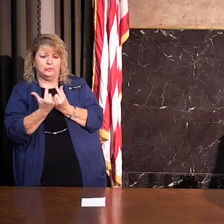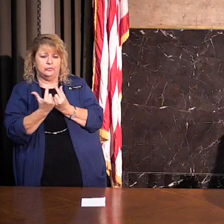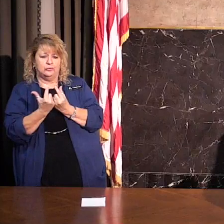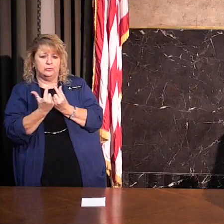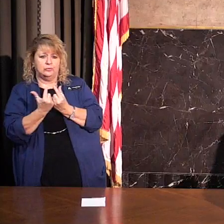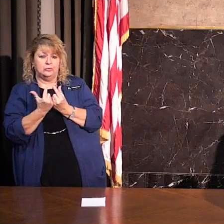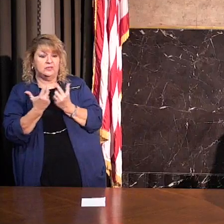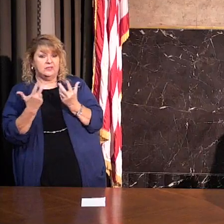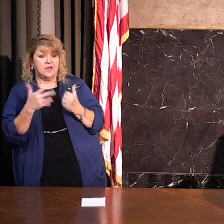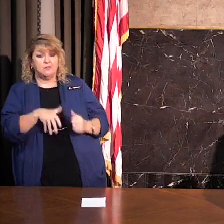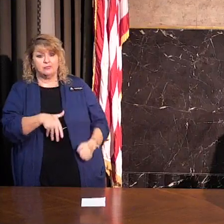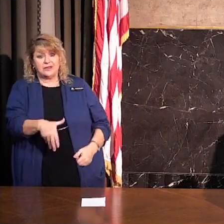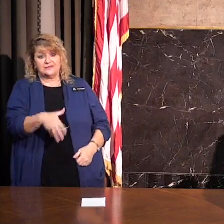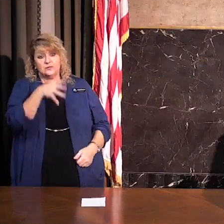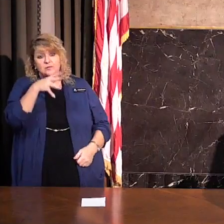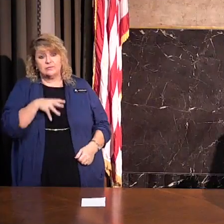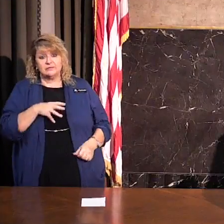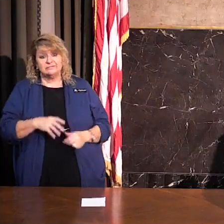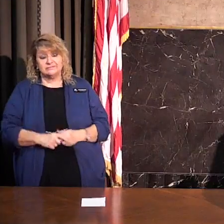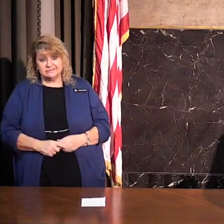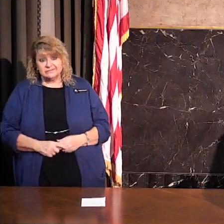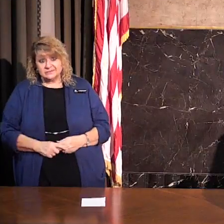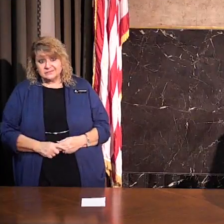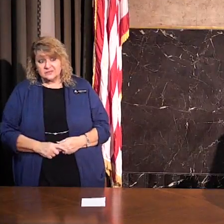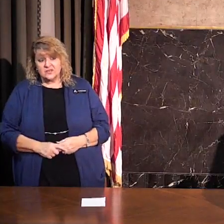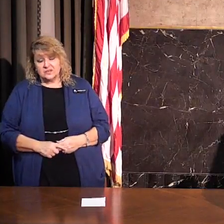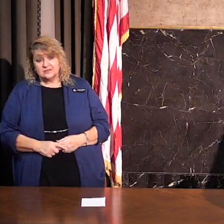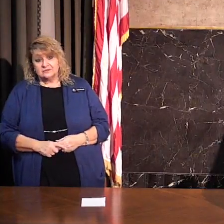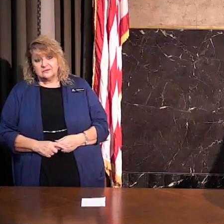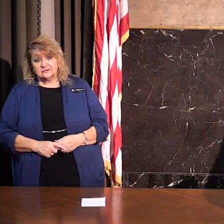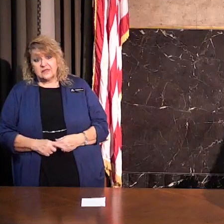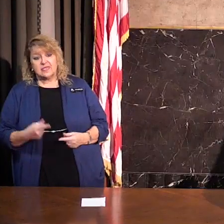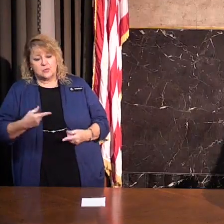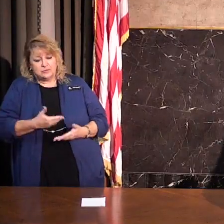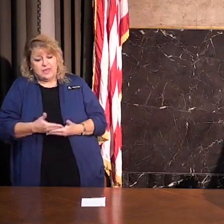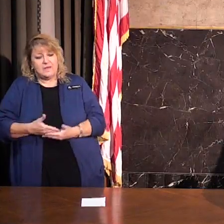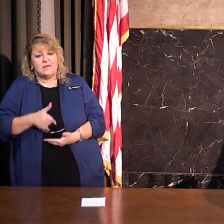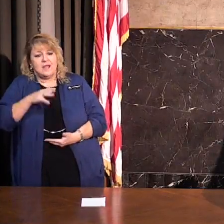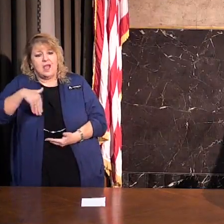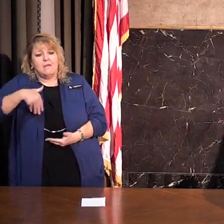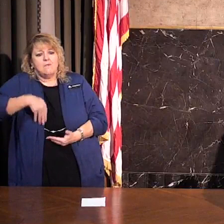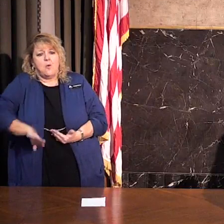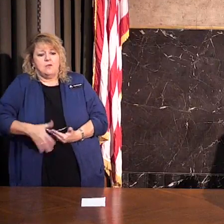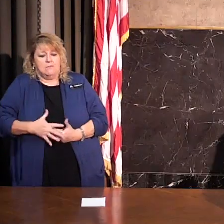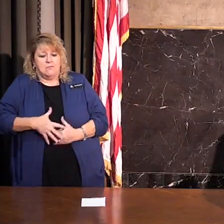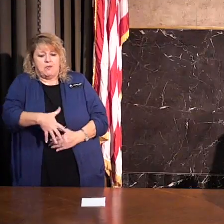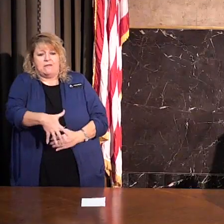um these are pregnant women and